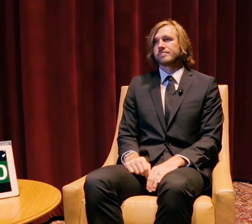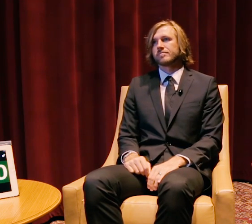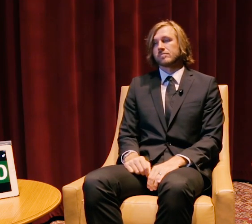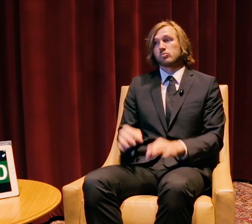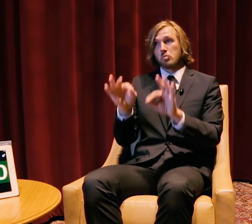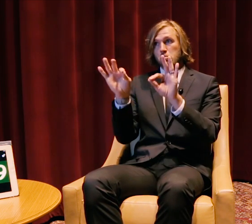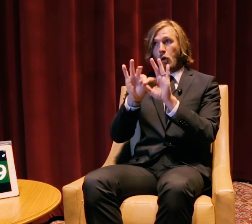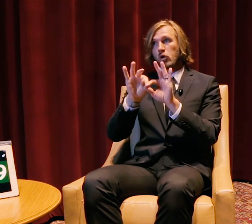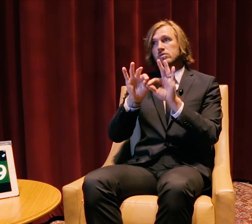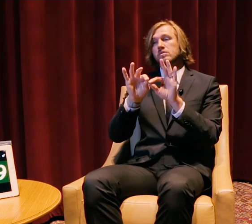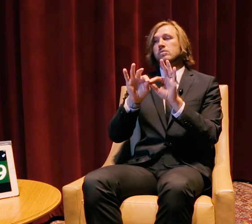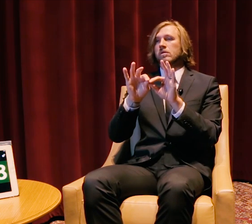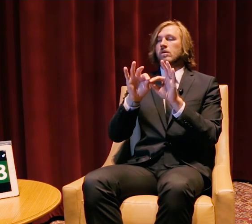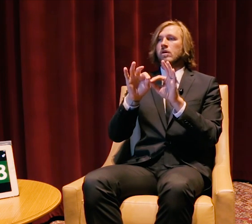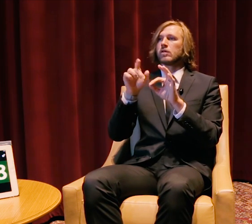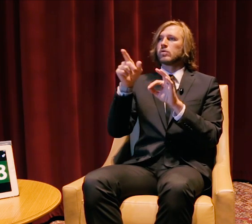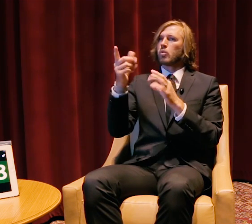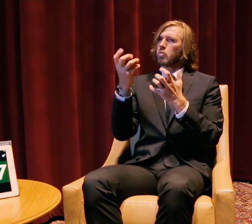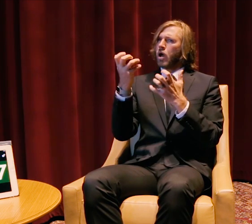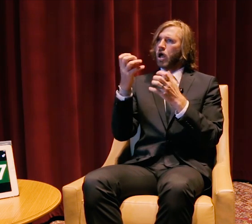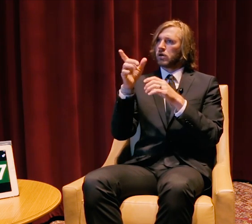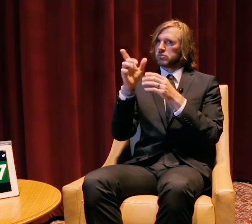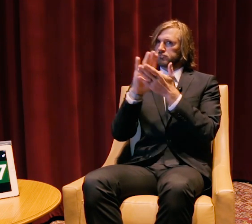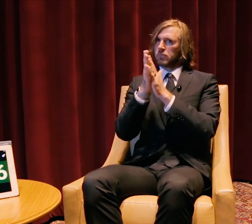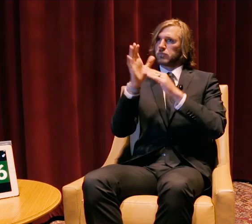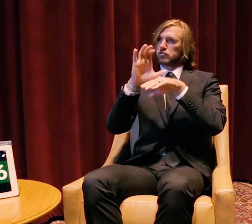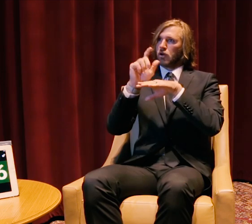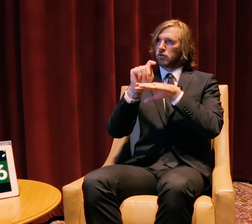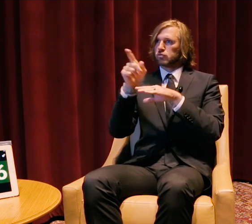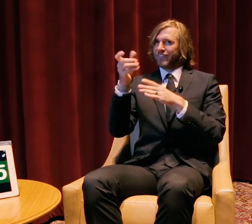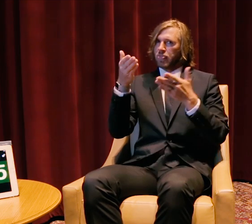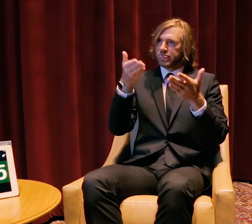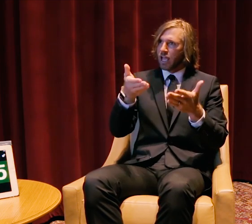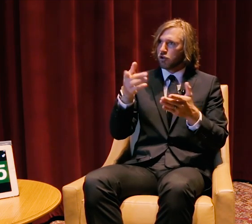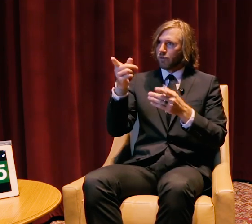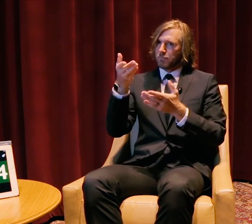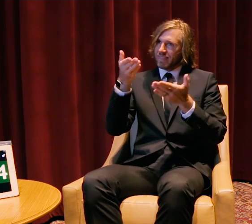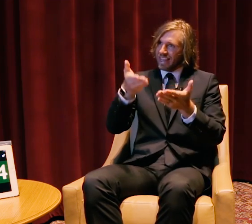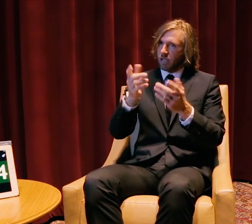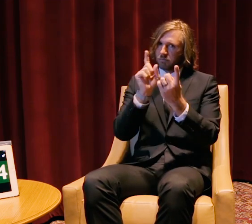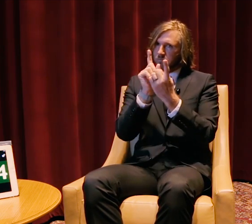And it's important when you're wanting to be a consultant, to be there, to be present, and to be on the phone